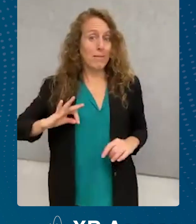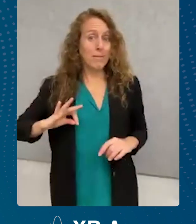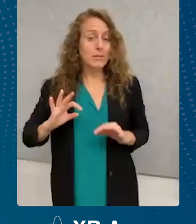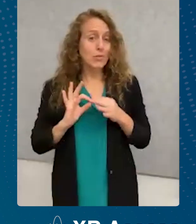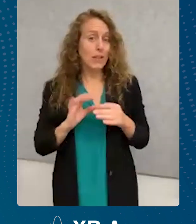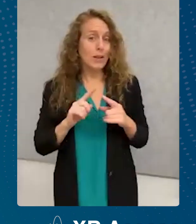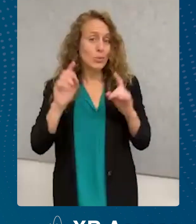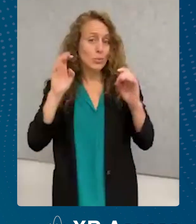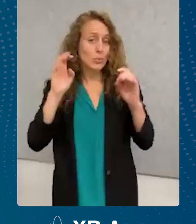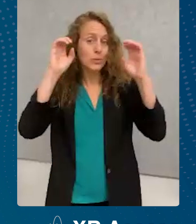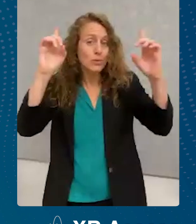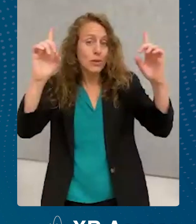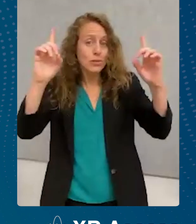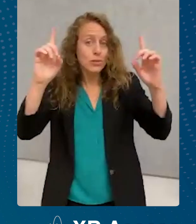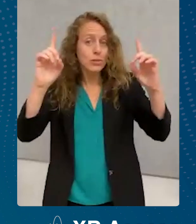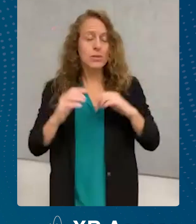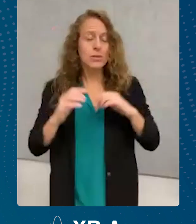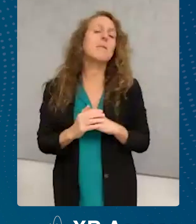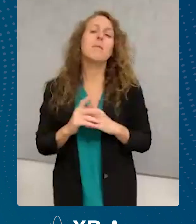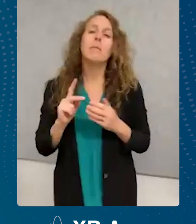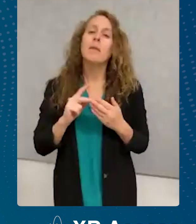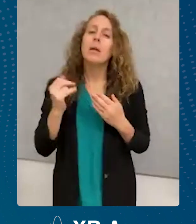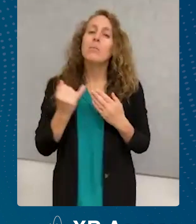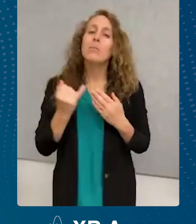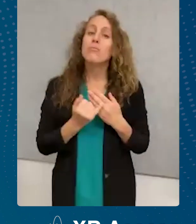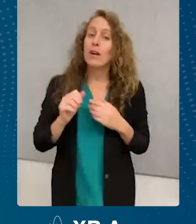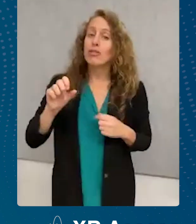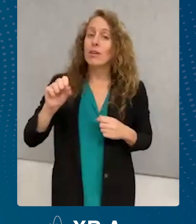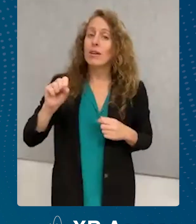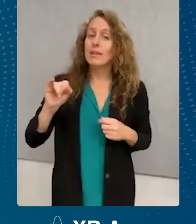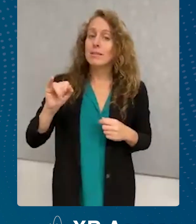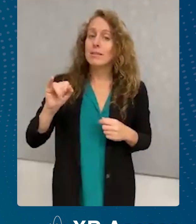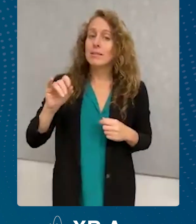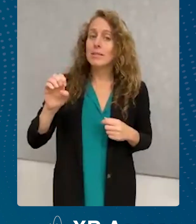And so Project Sidewalk is really